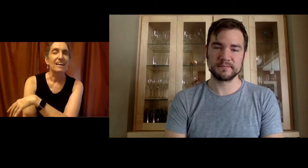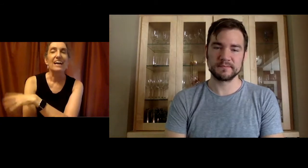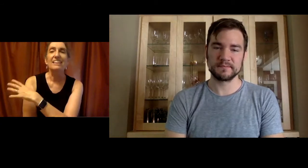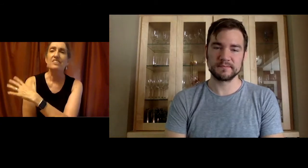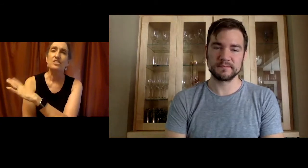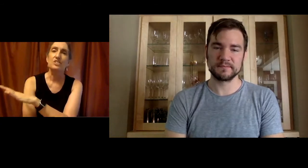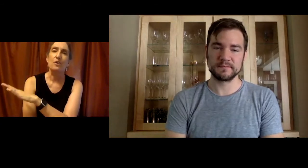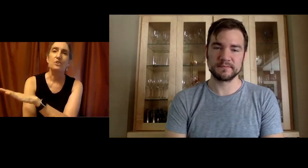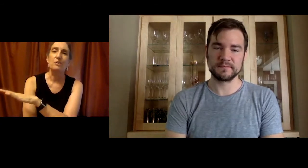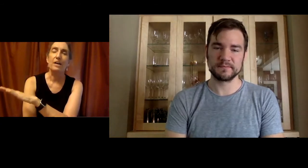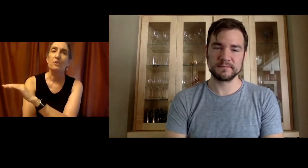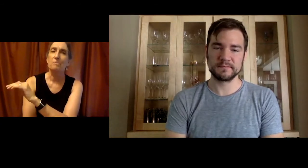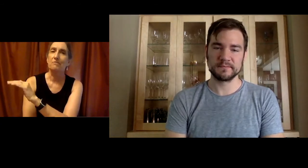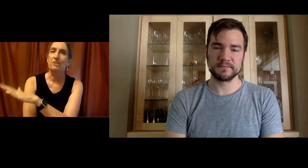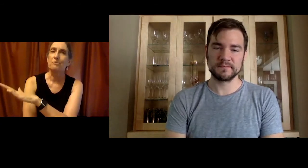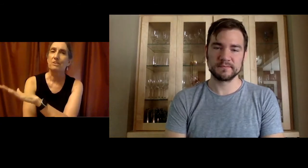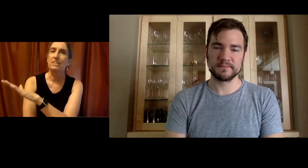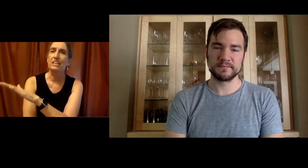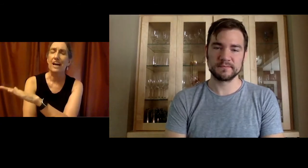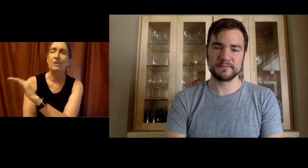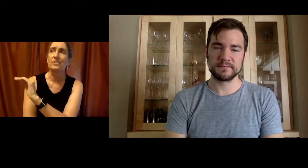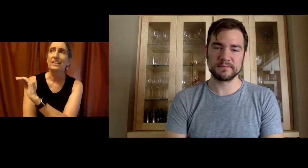And I think it's just also, I grew up in a very weird little town